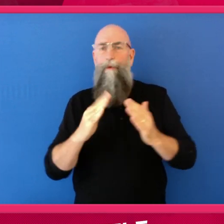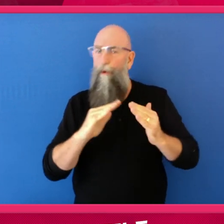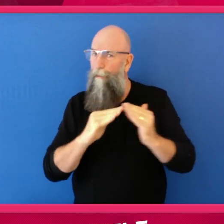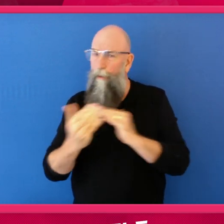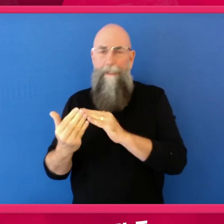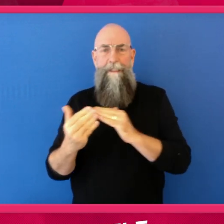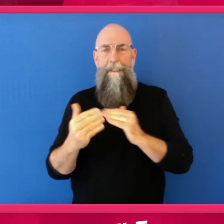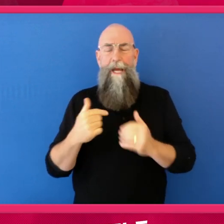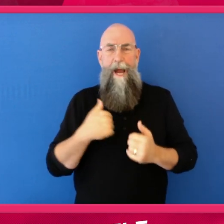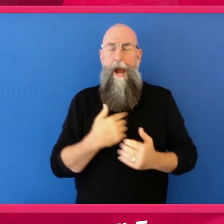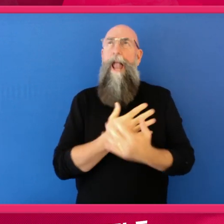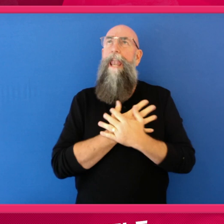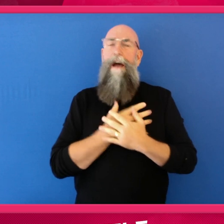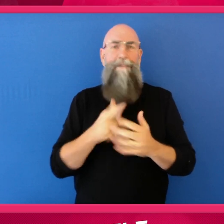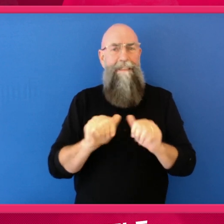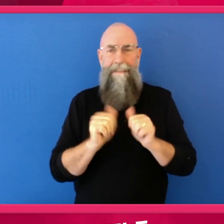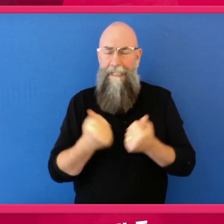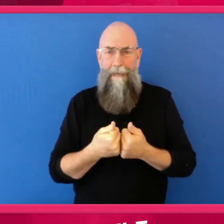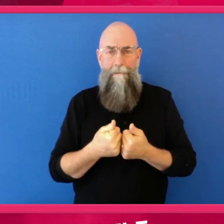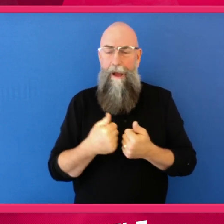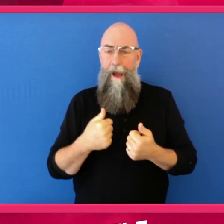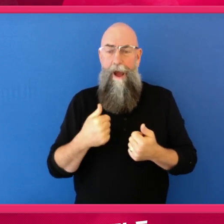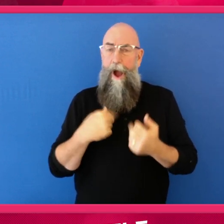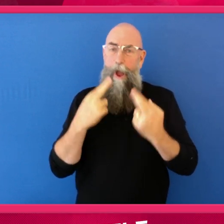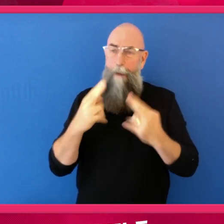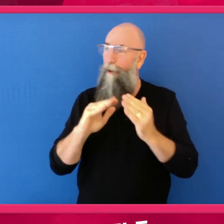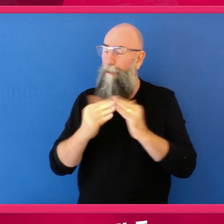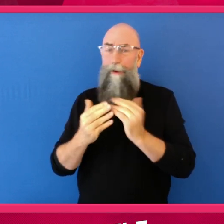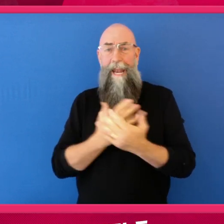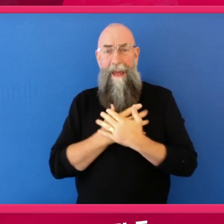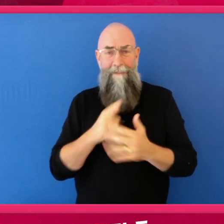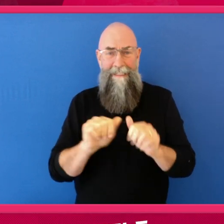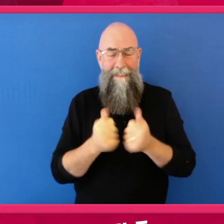these team as much as I love this team. Like, listen, listen to these guys. You can tell